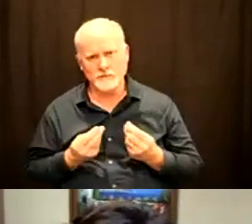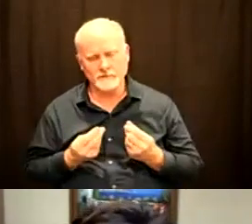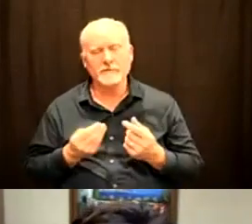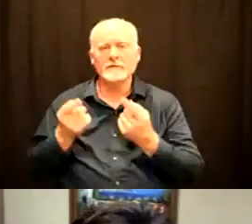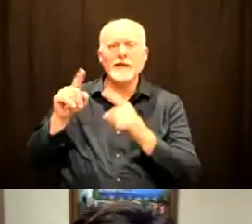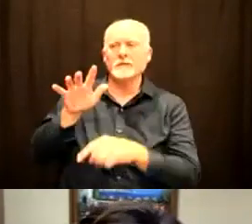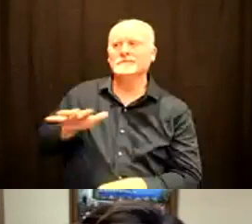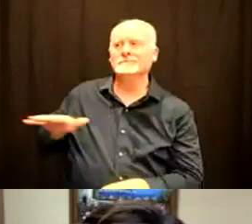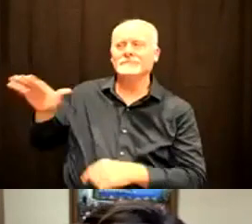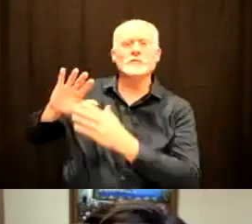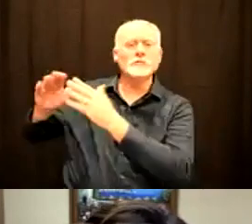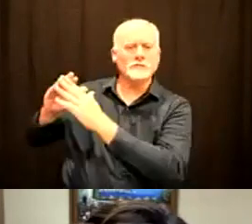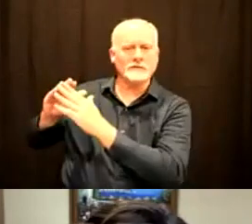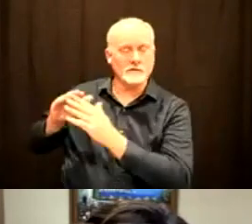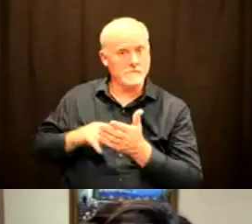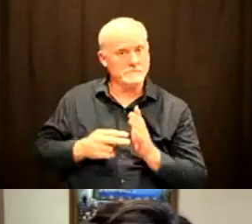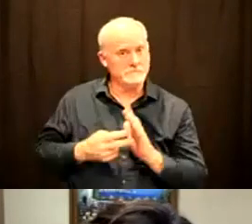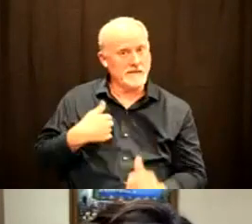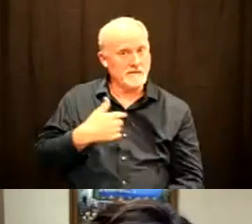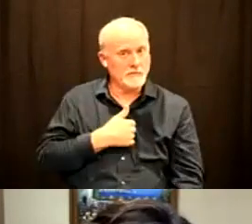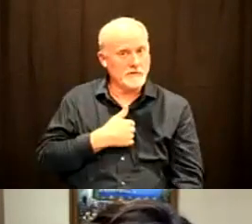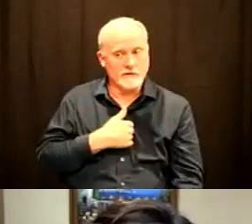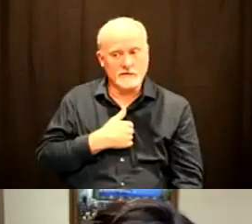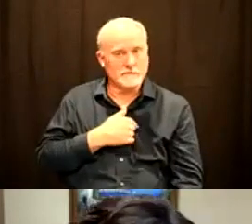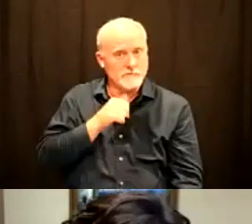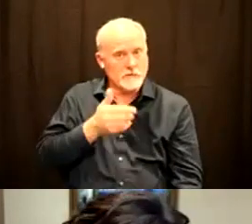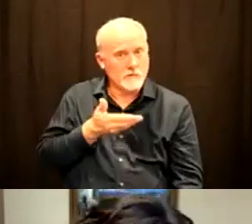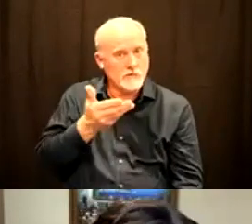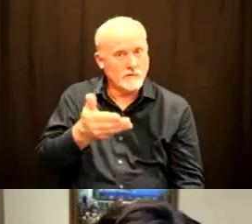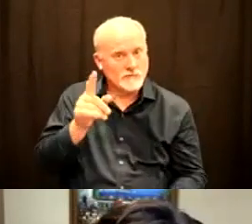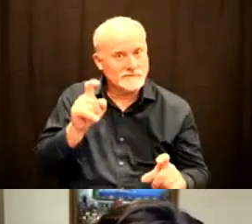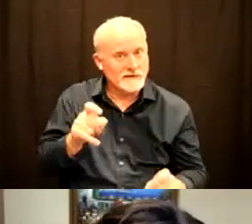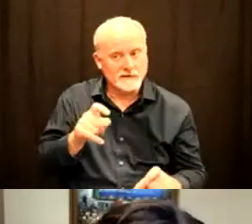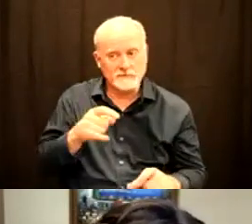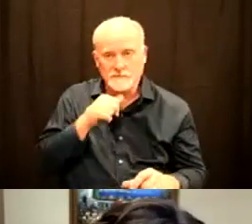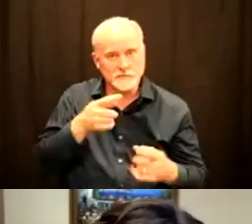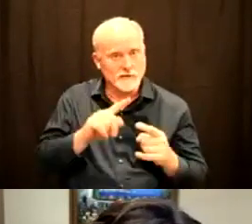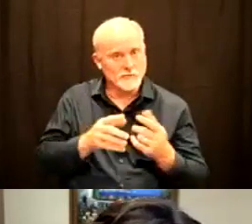that doesn't mean we by any means don't offer the test and seek to protect our employees but it was